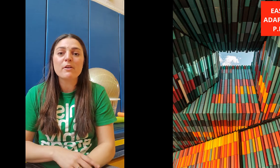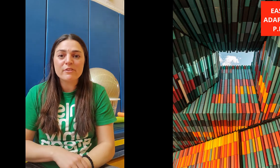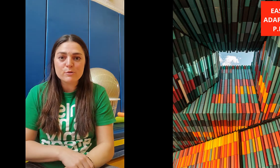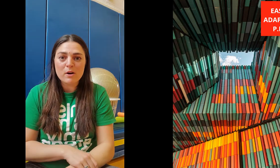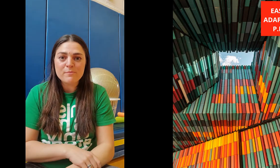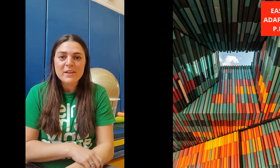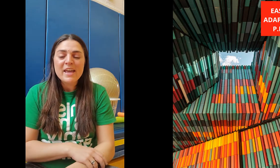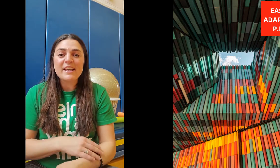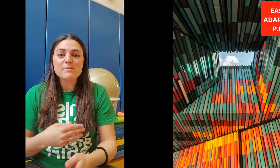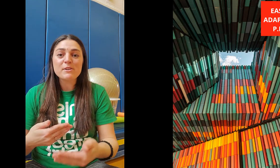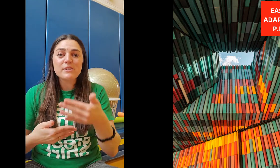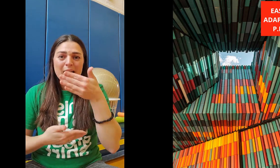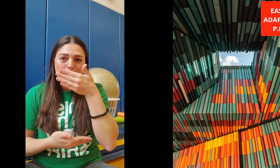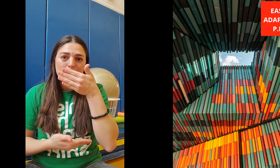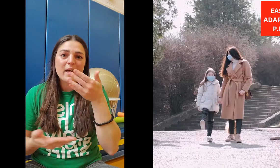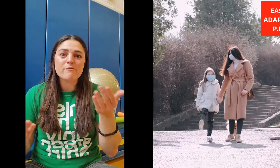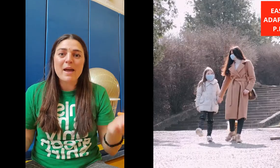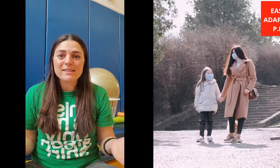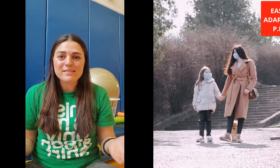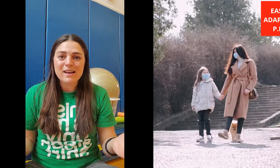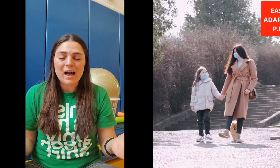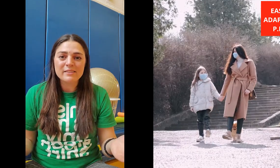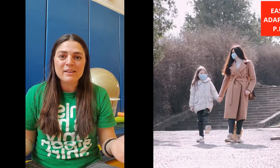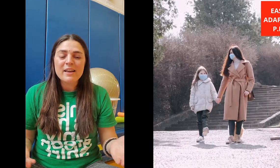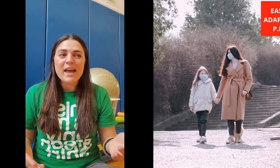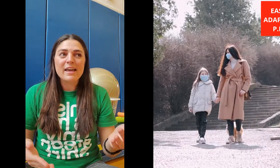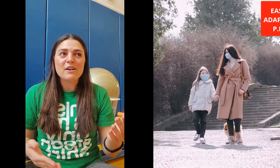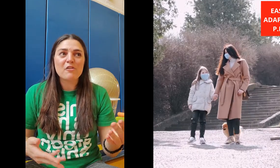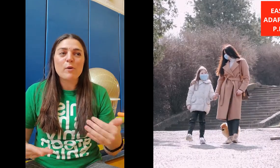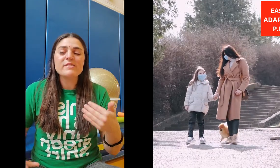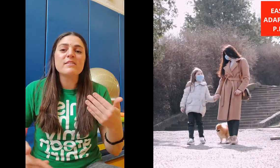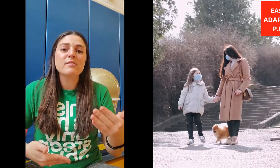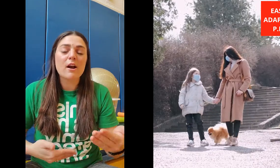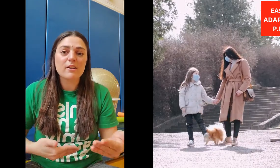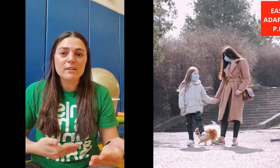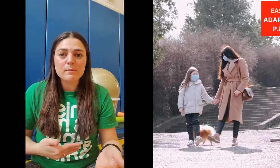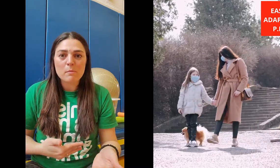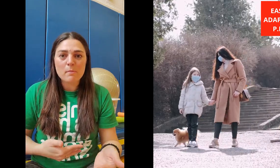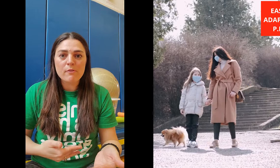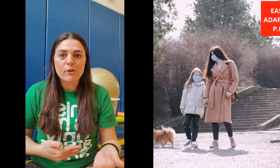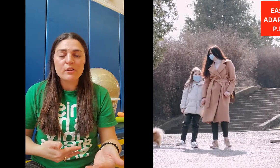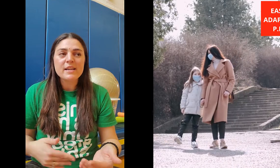are visual and especially now when we have masks on and our voices are a little bit more muffled